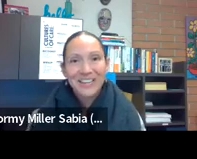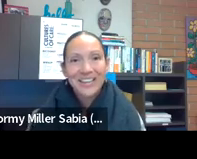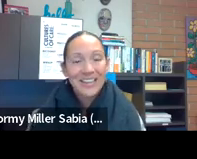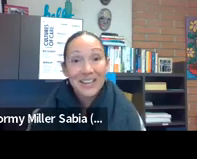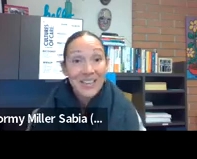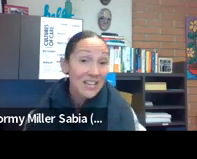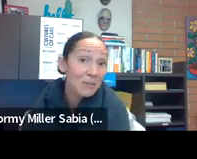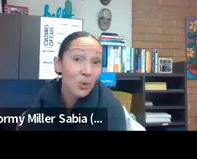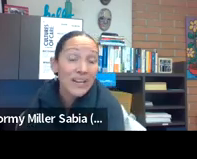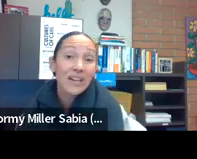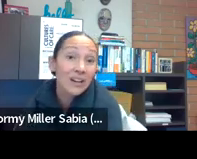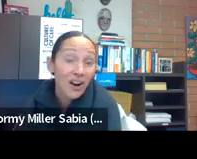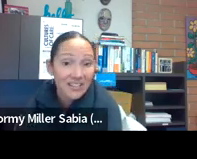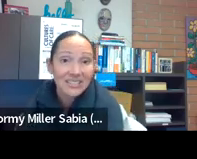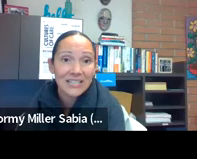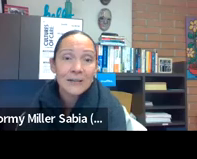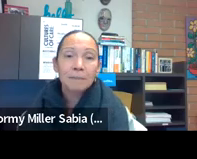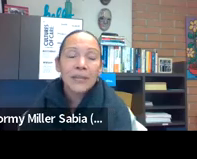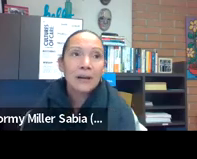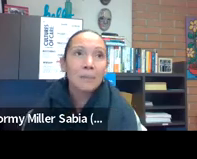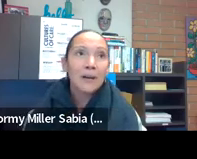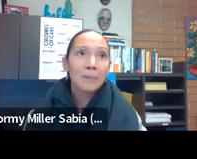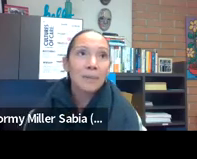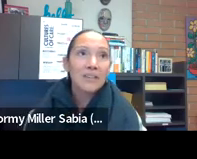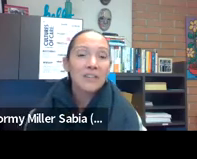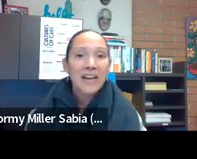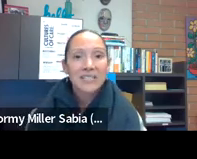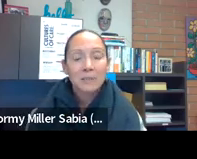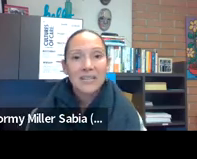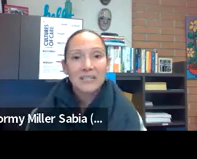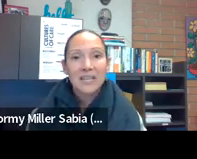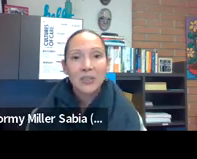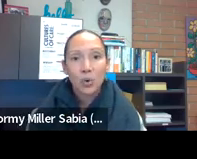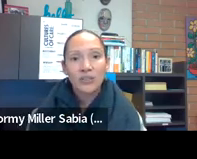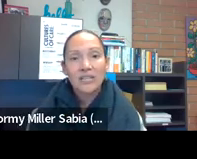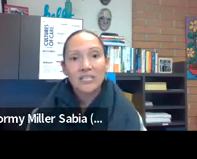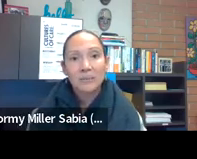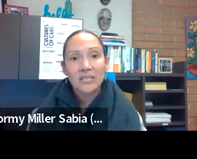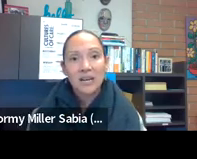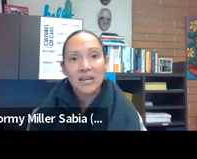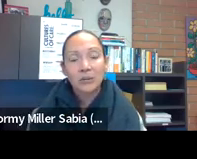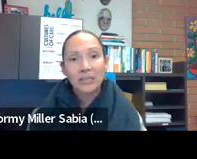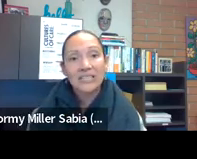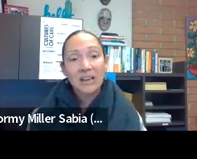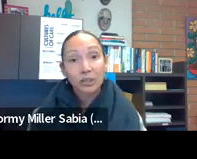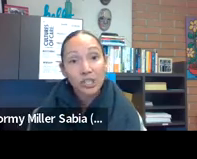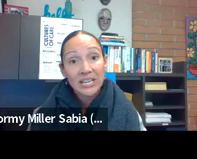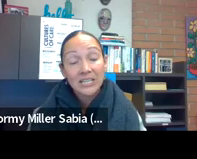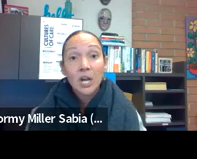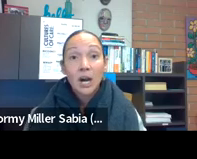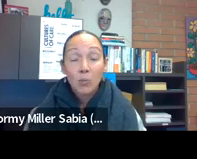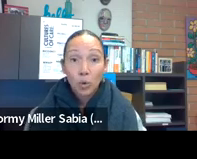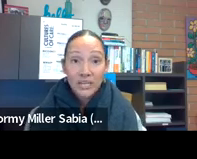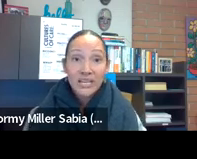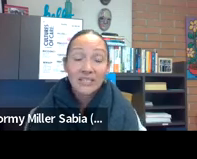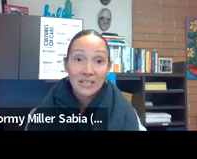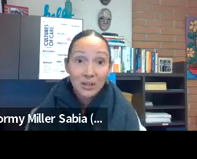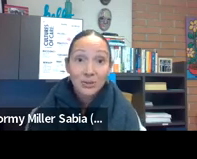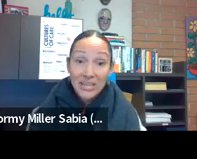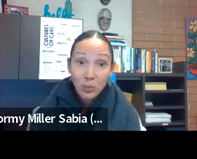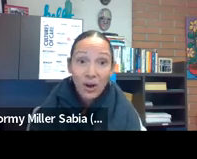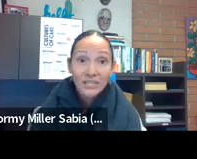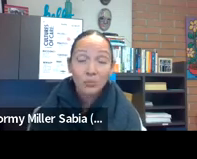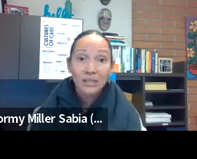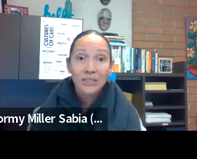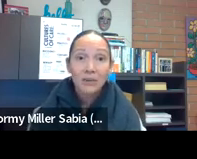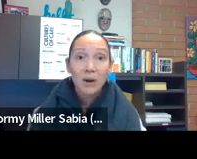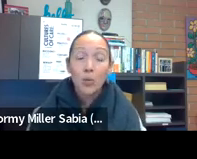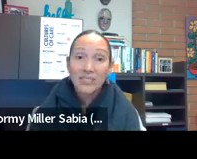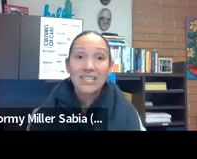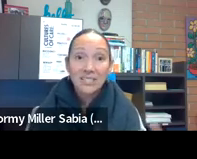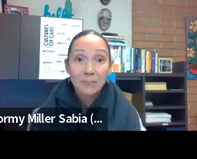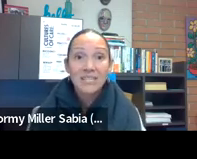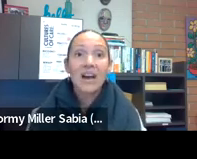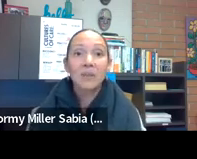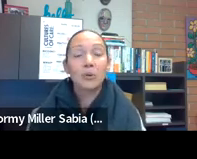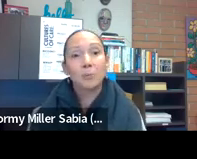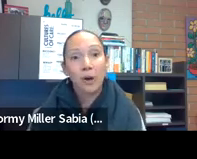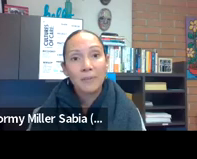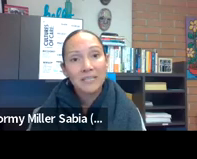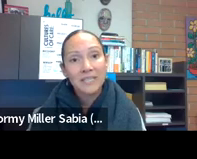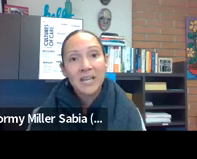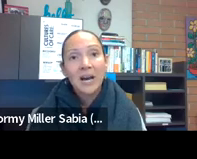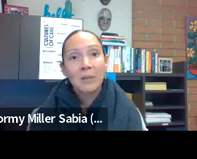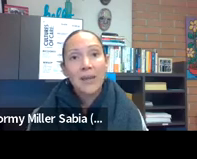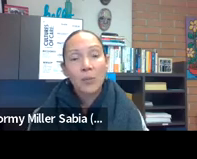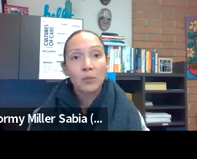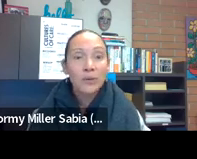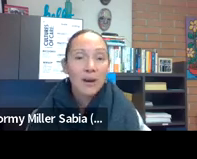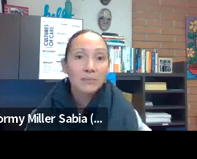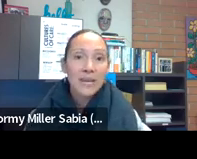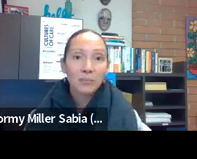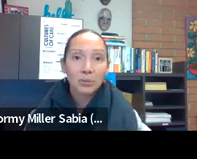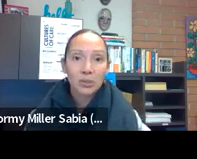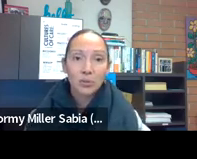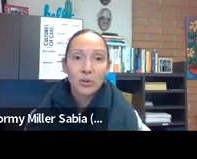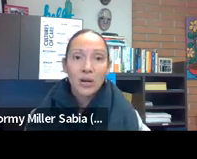But if it and it could be quite costly, but I think that's the piece, and the work that needs to be done, and really leveraging it, working as a you know, statewide to really think about what systems have the most promising and where we might be able